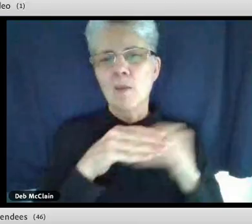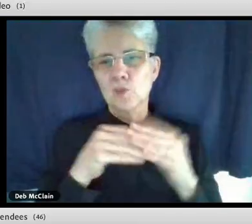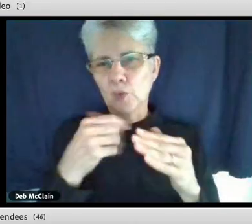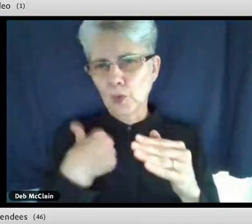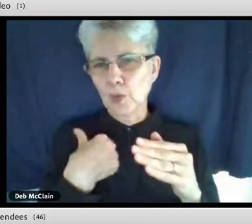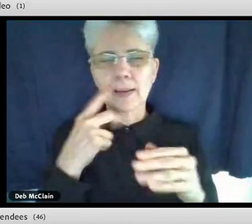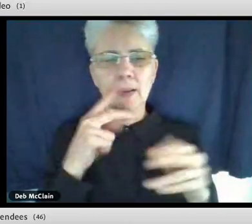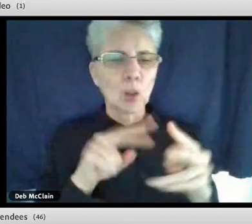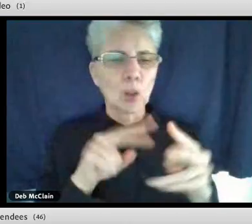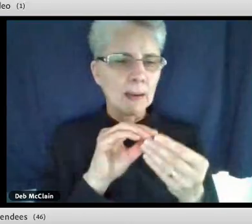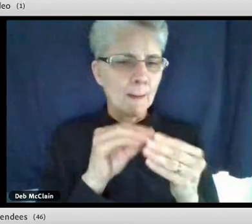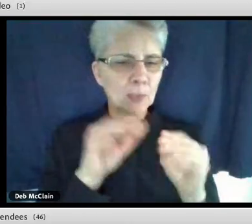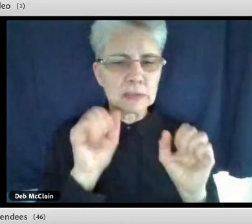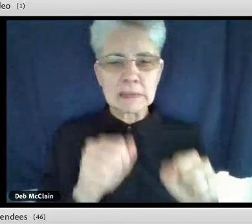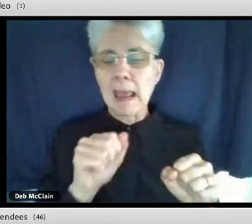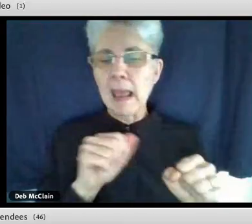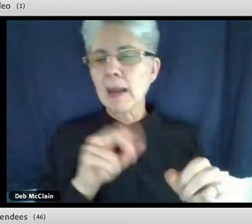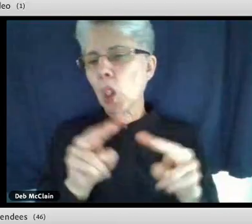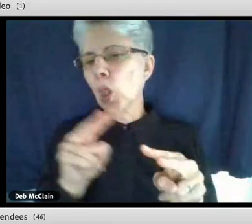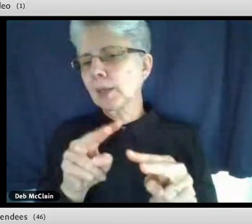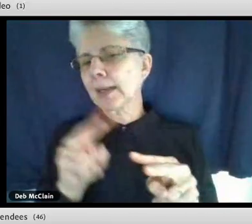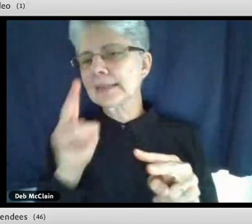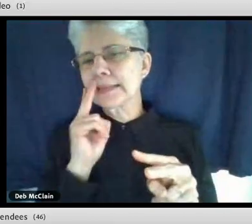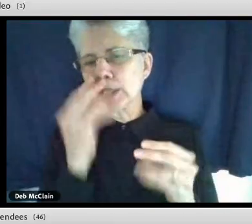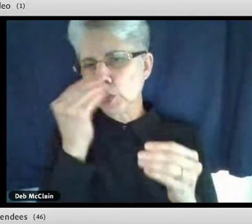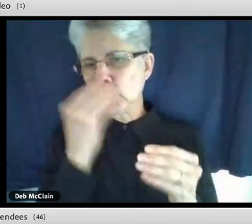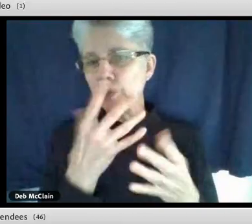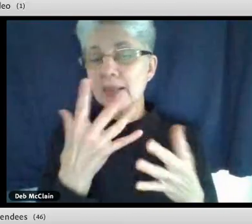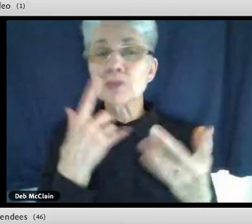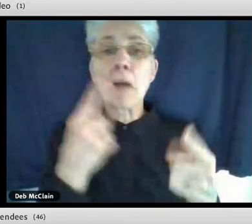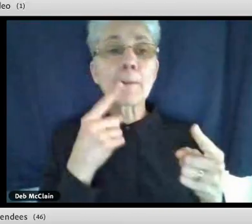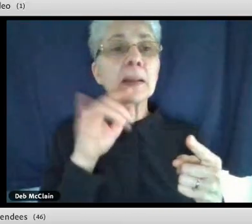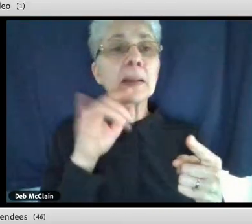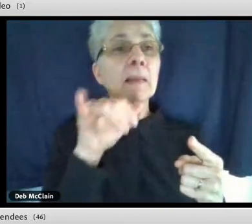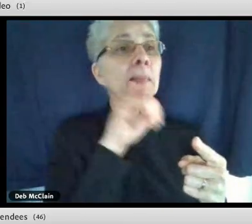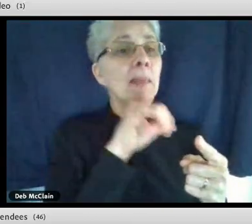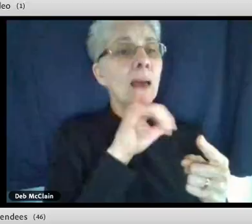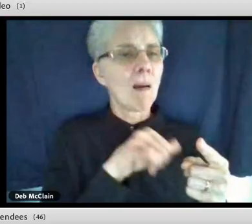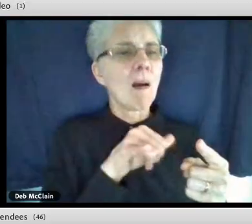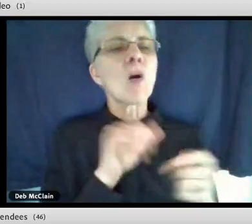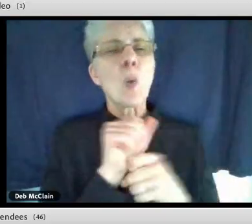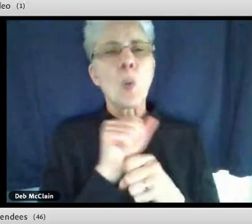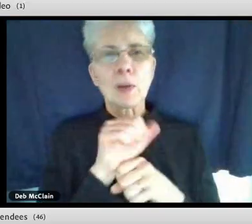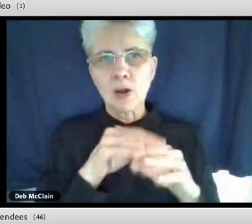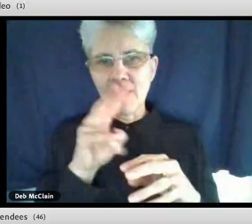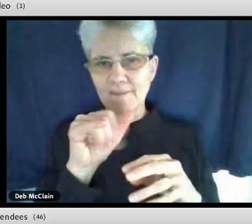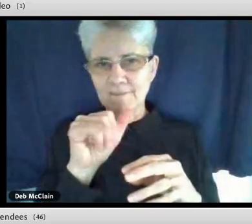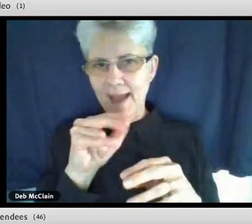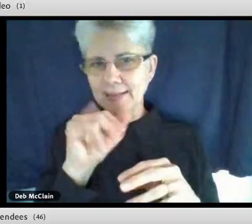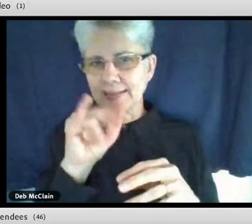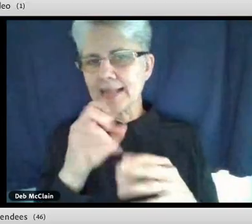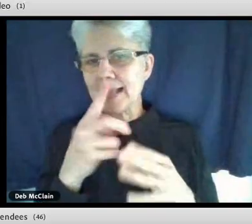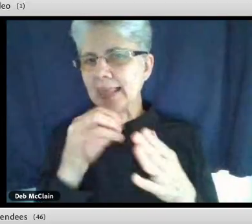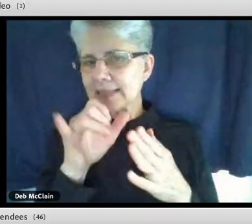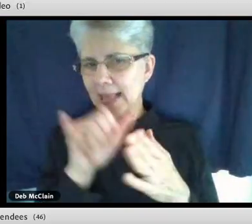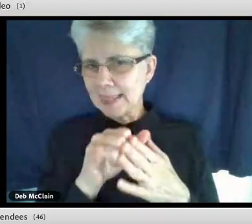They are working on a vaccine, different things like that. Stay away from social media and the TV. Don't have the news on all the time.